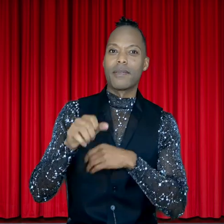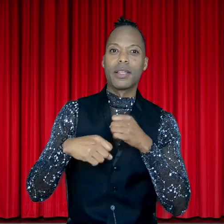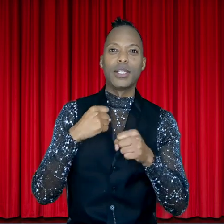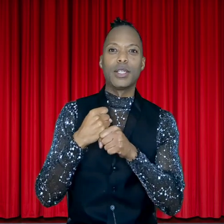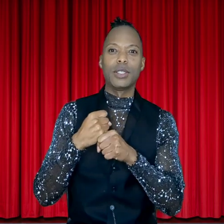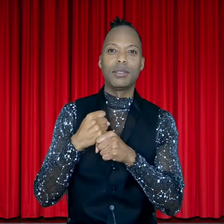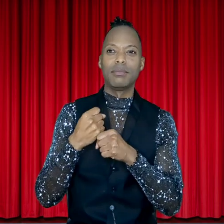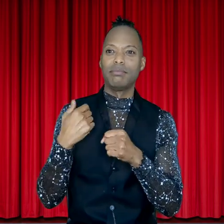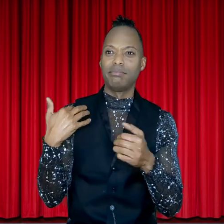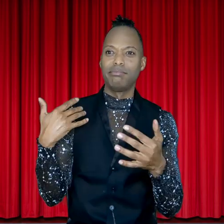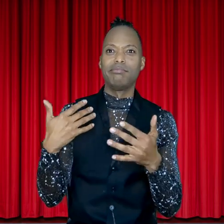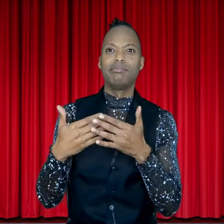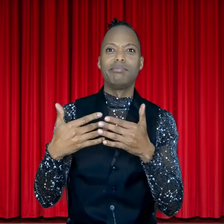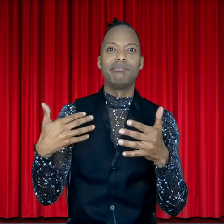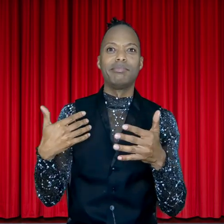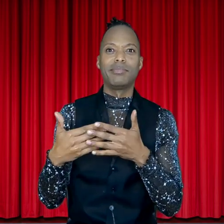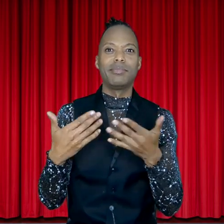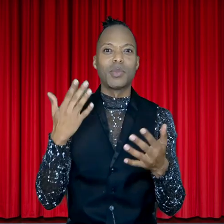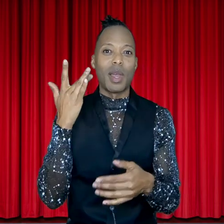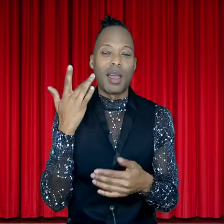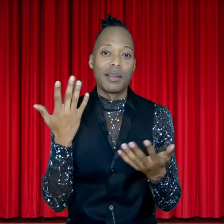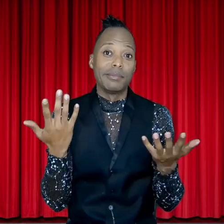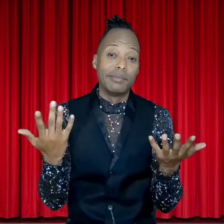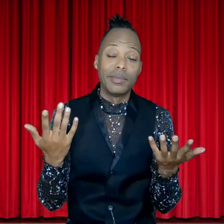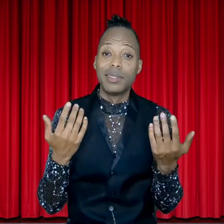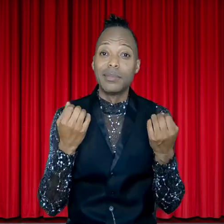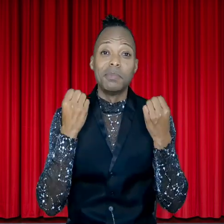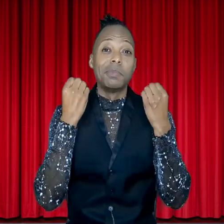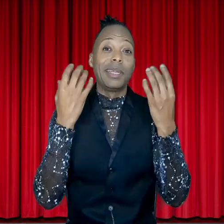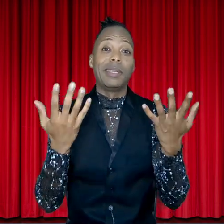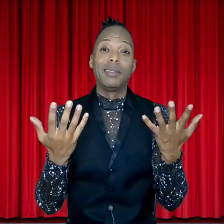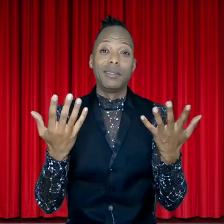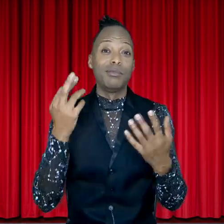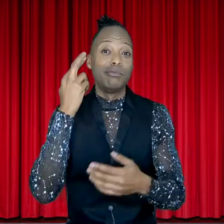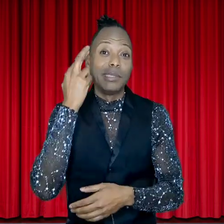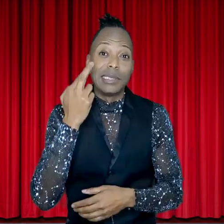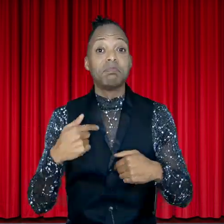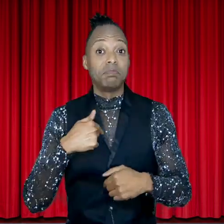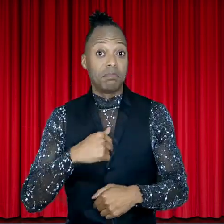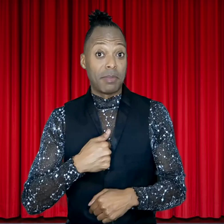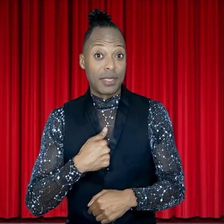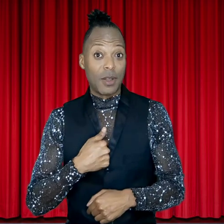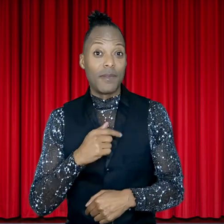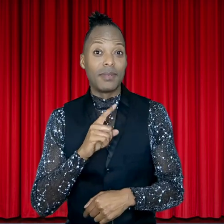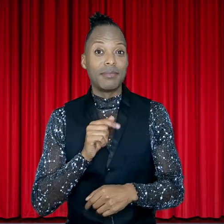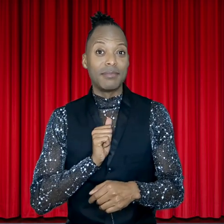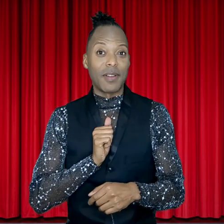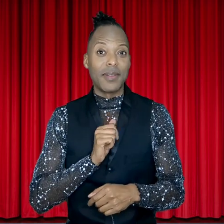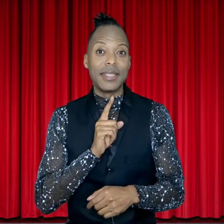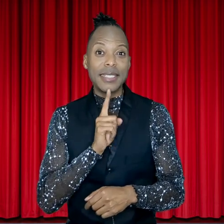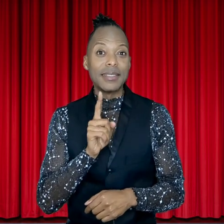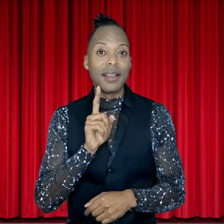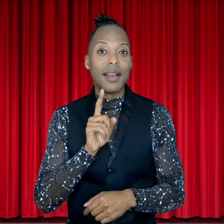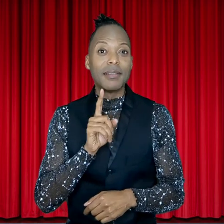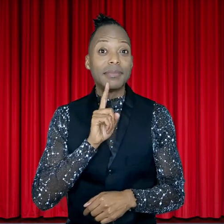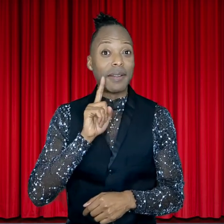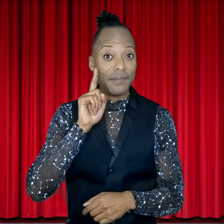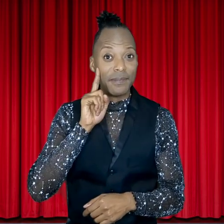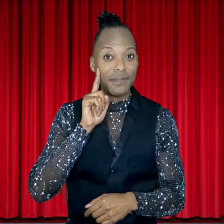There are many reasons. I myself am deaf, an actor, a teacher, and many other things.